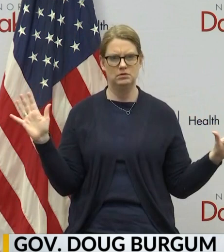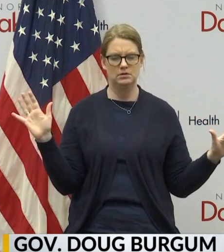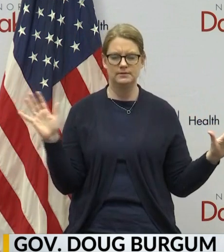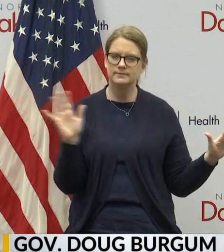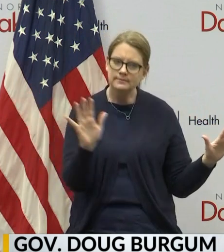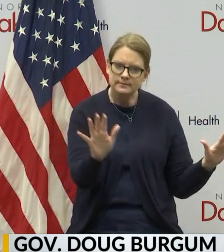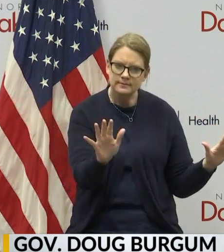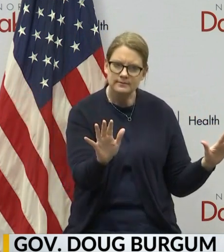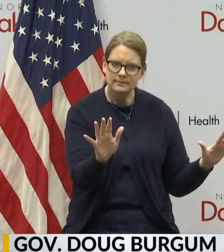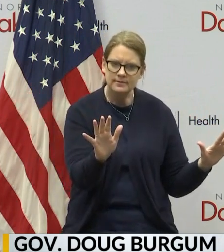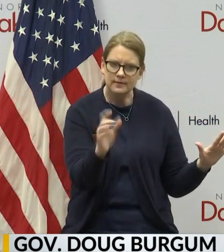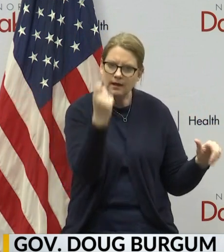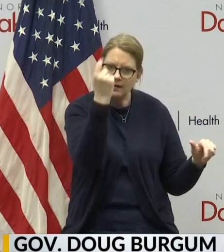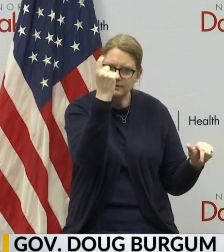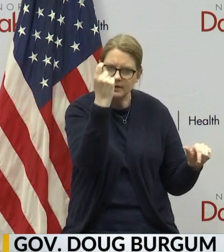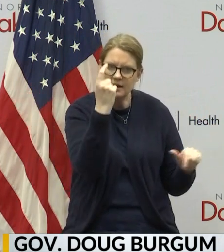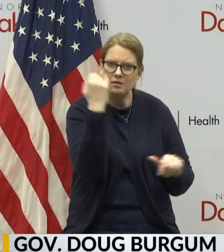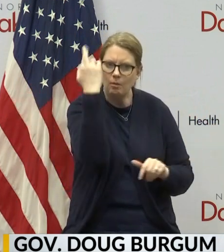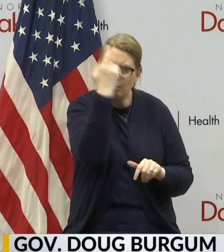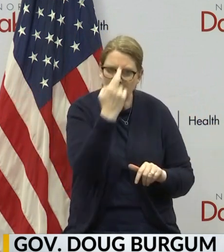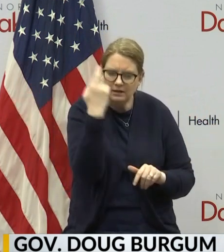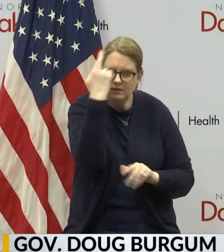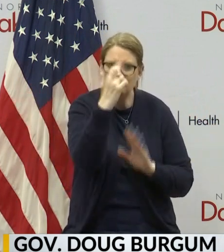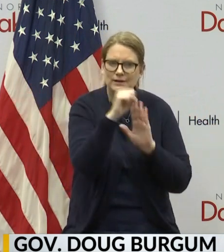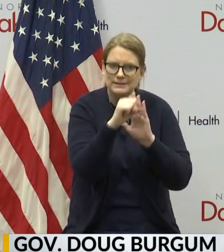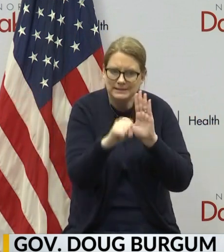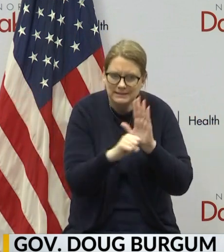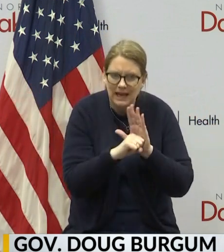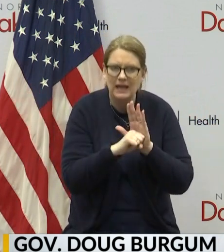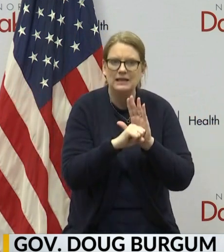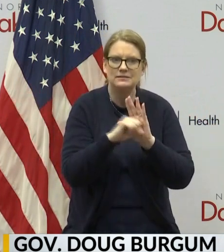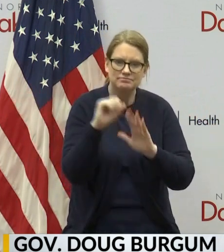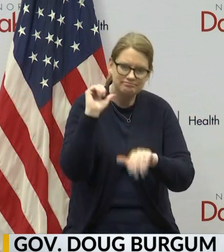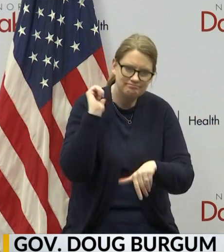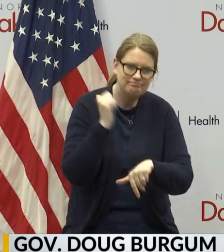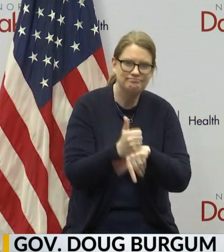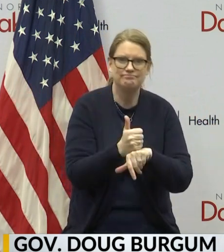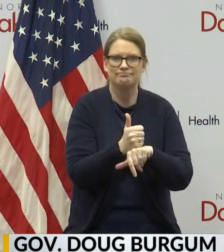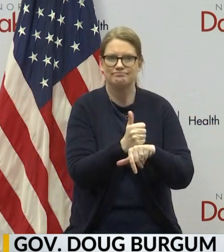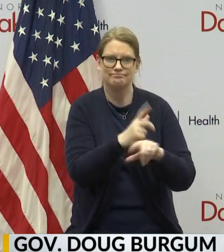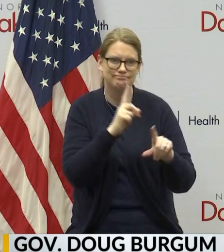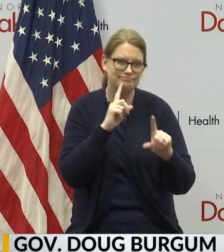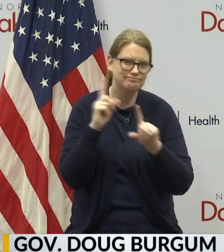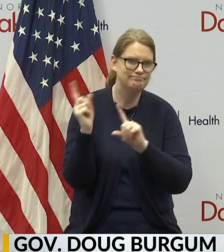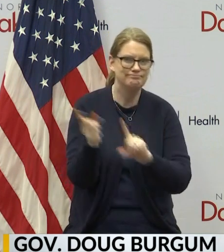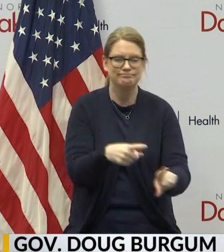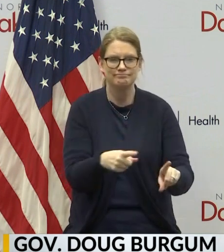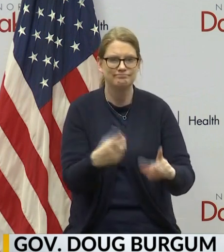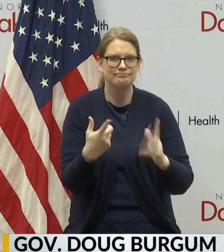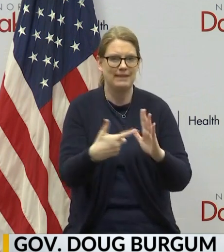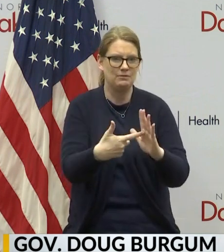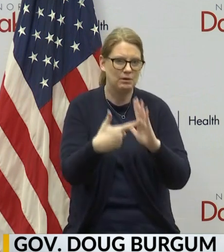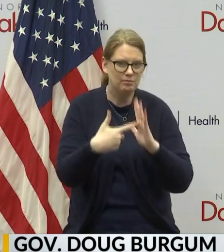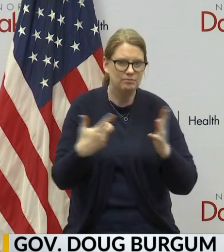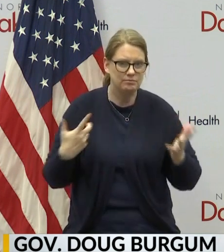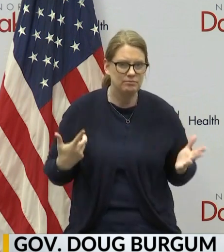FACTOR THIS TO ASSUME EVEN IF QUOTE, THERE ARE NO POSITIVES IN OUR COUNTY, THAT IS WHY WE HAVE